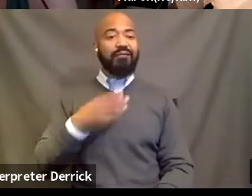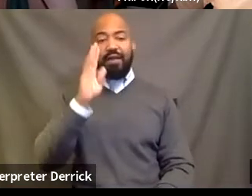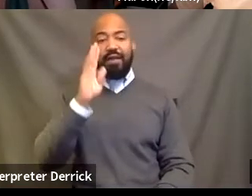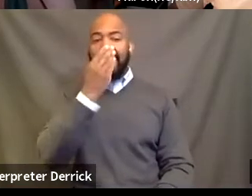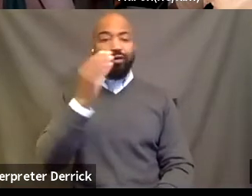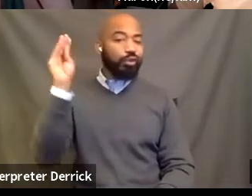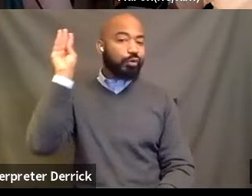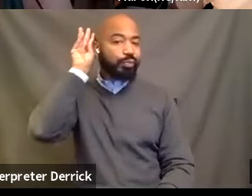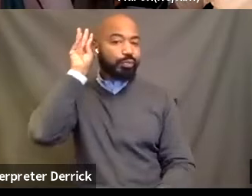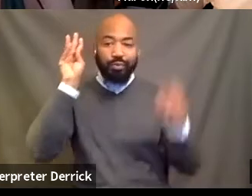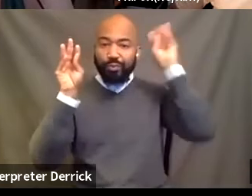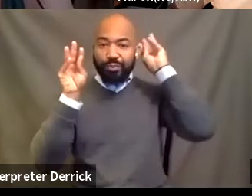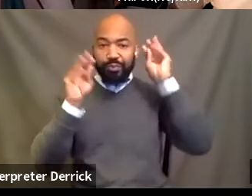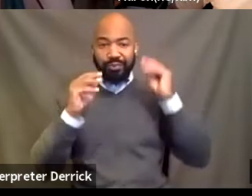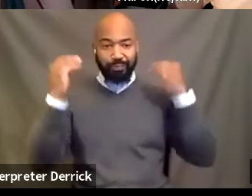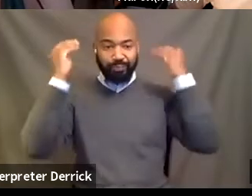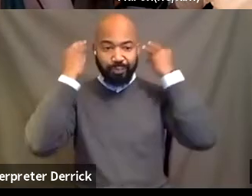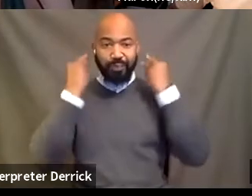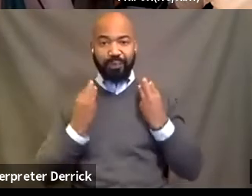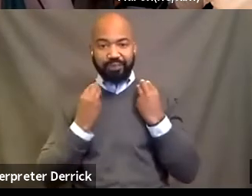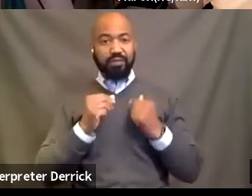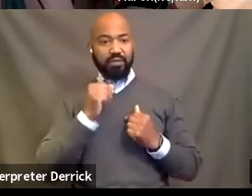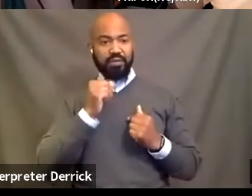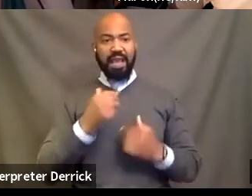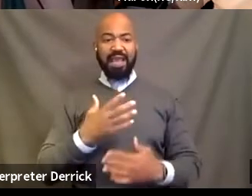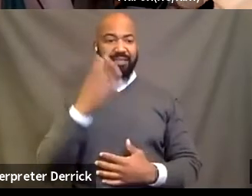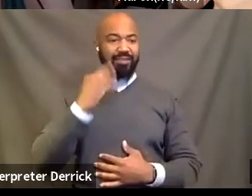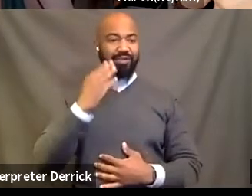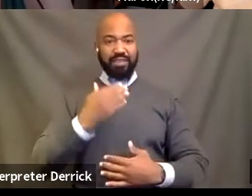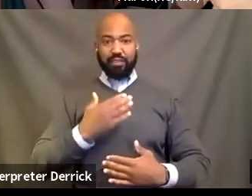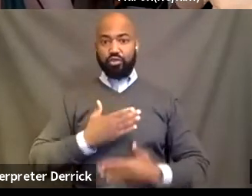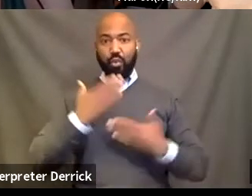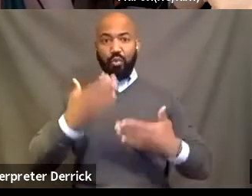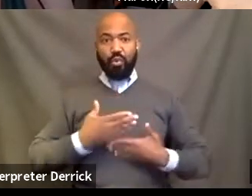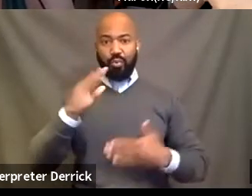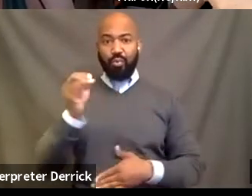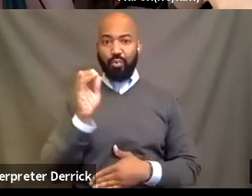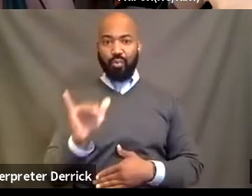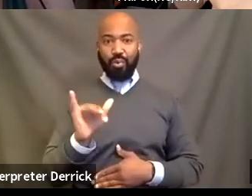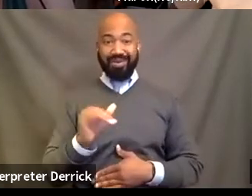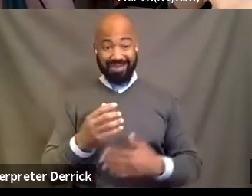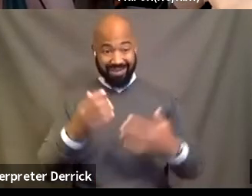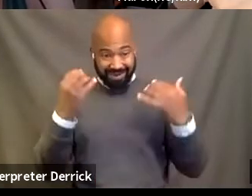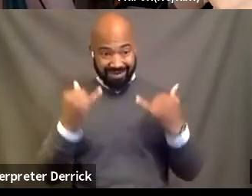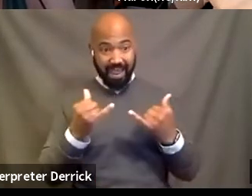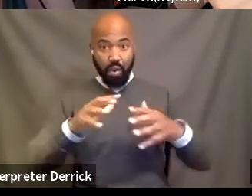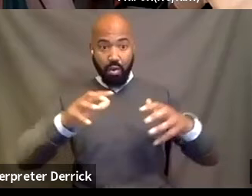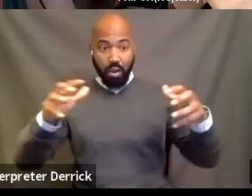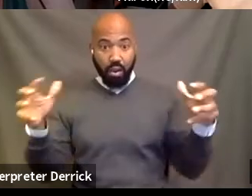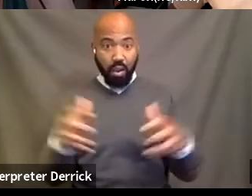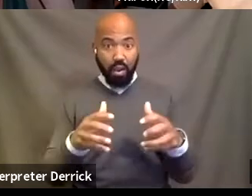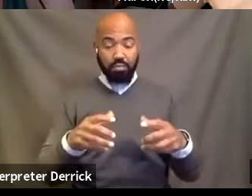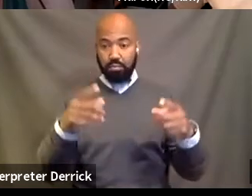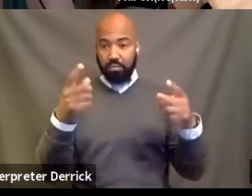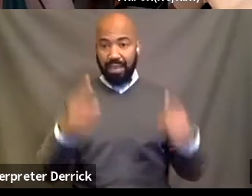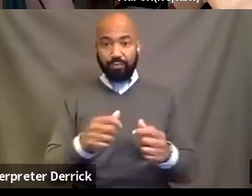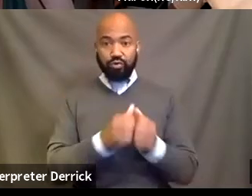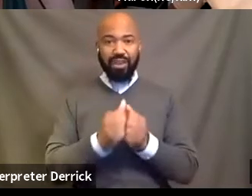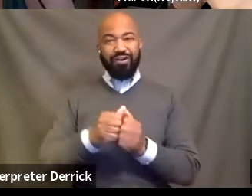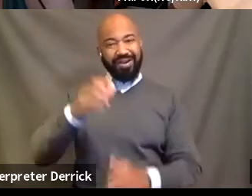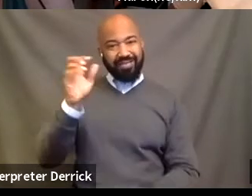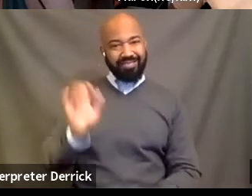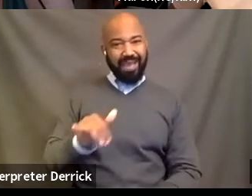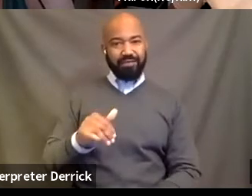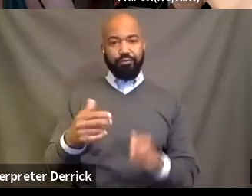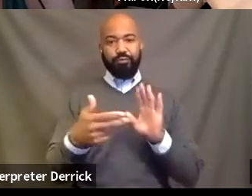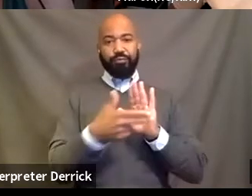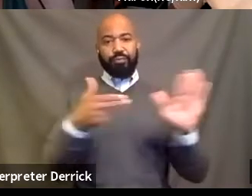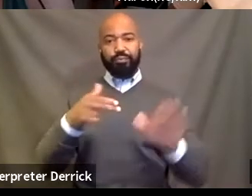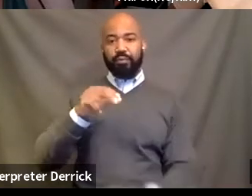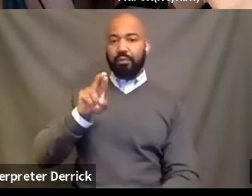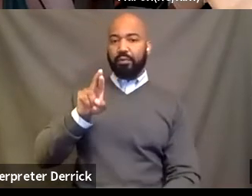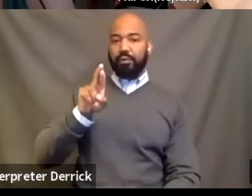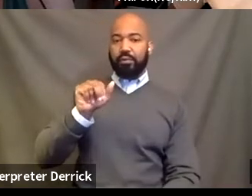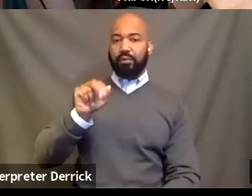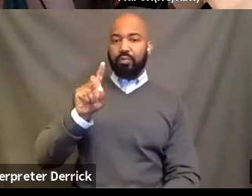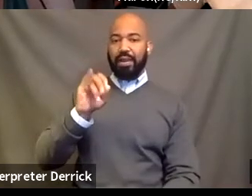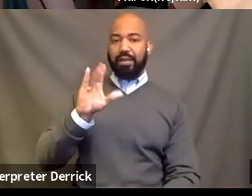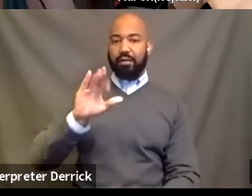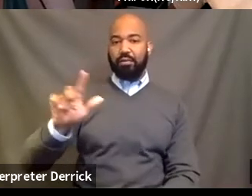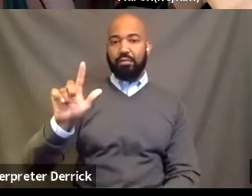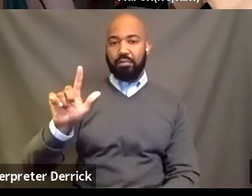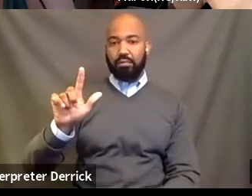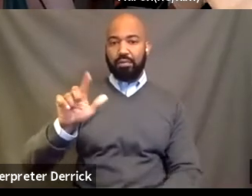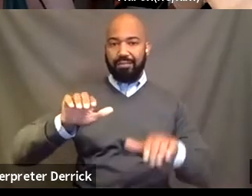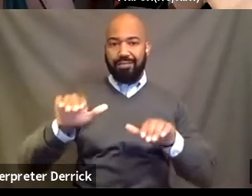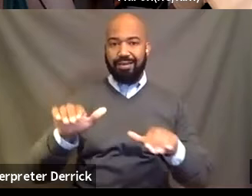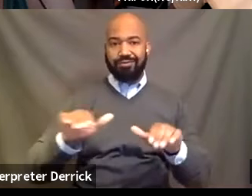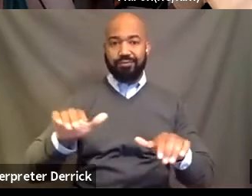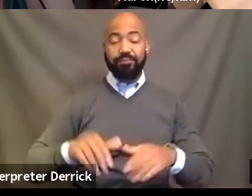Leah (she/her): Ben and I have had some wonderful conversations with creatives and artists that do have lived experiences of being adopted foster and trafficked and those very small conversations seem seem quite.